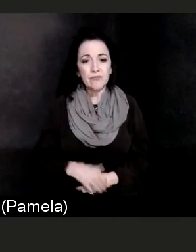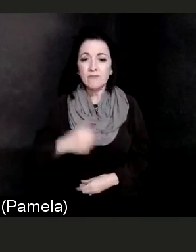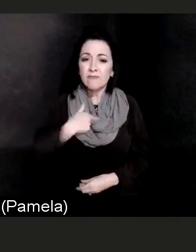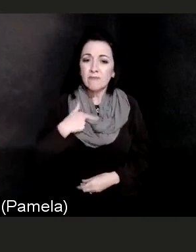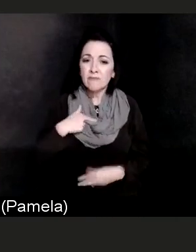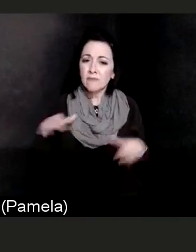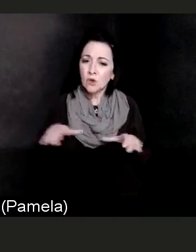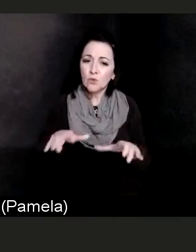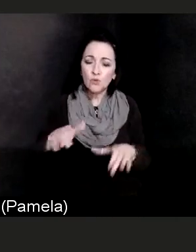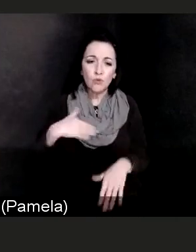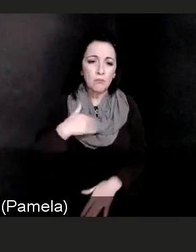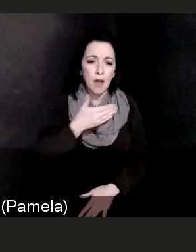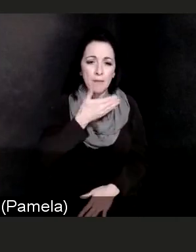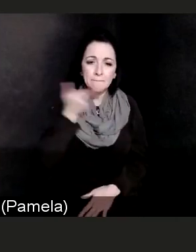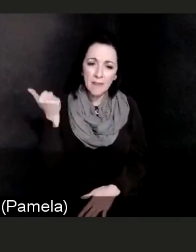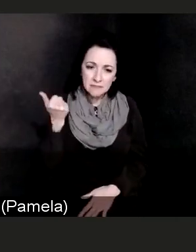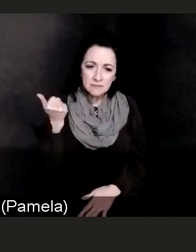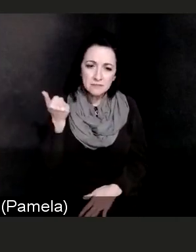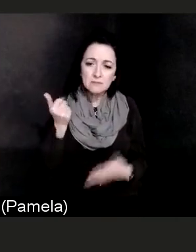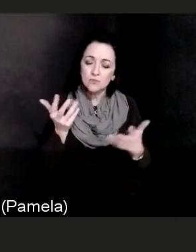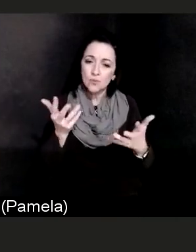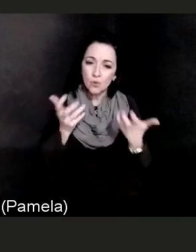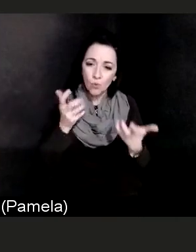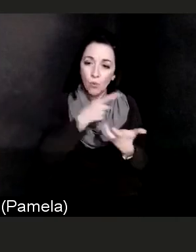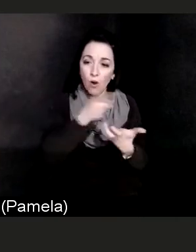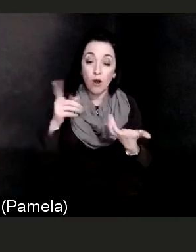and that we deliver healthcare to our community.